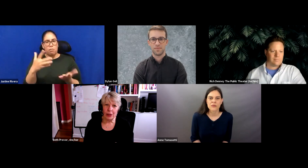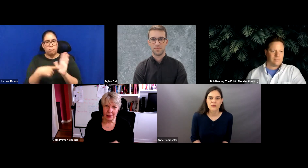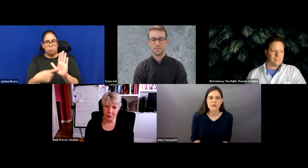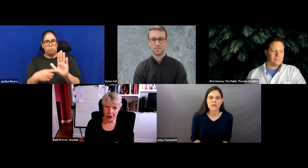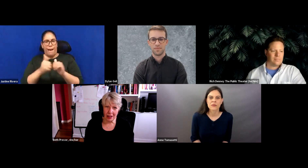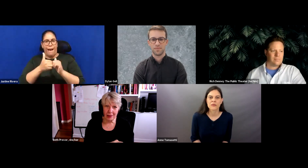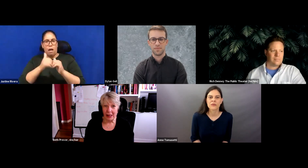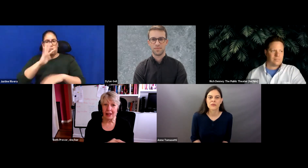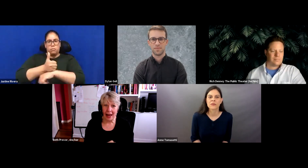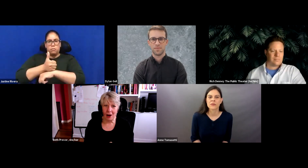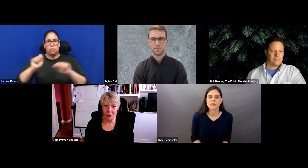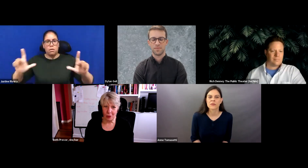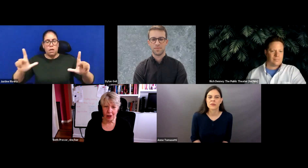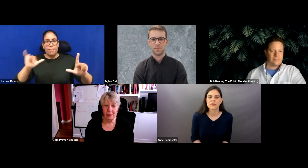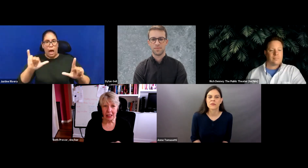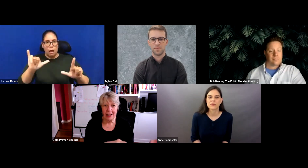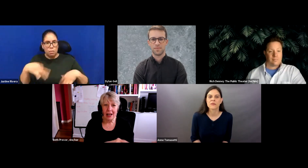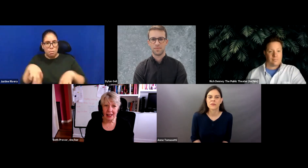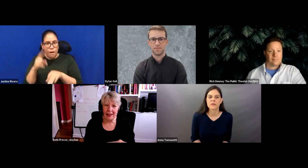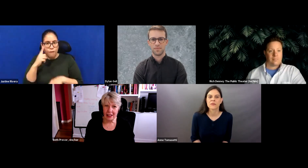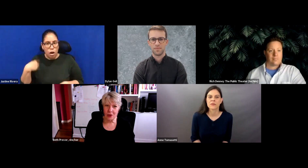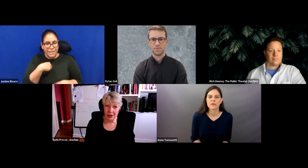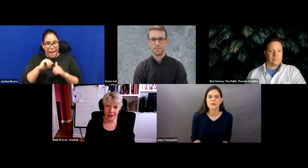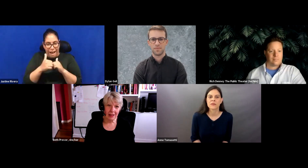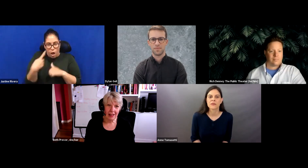really important to us about how we work because again, this was